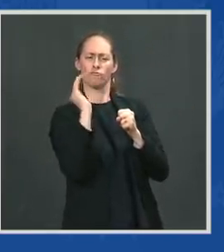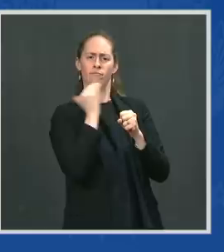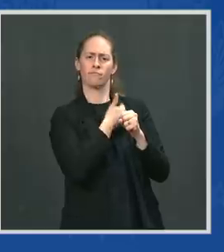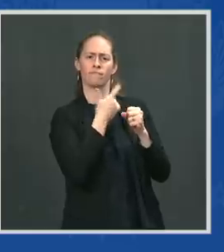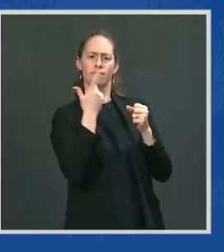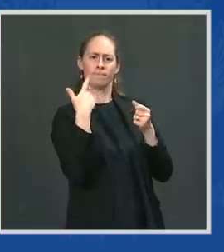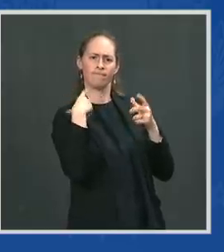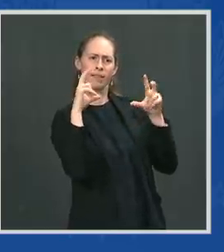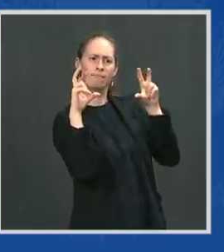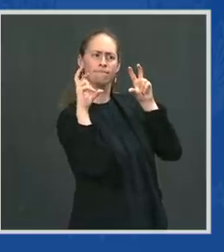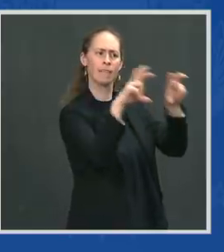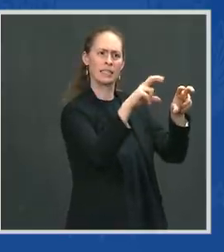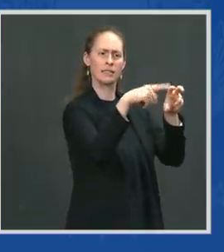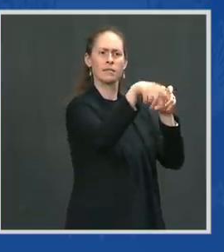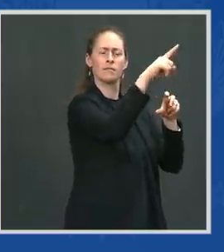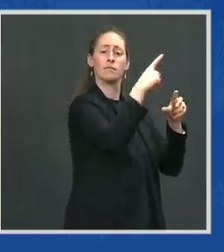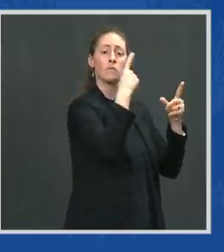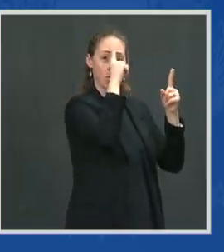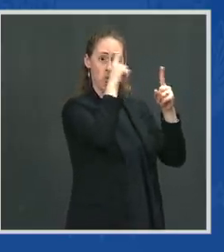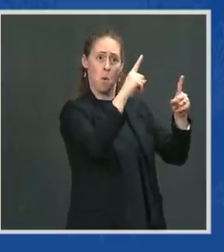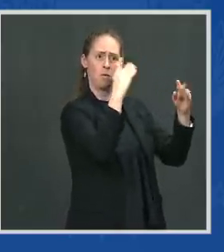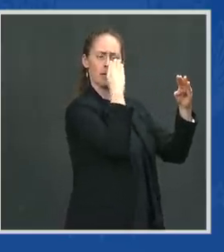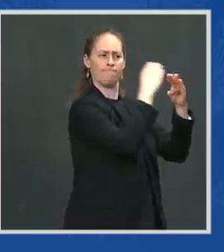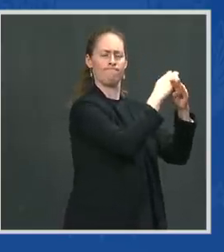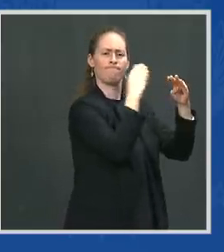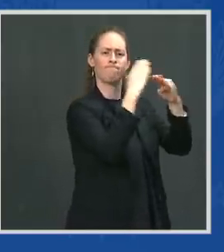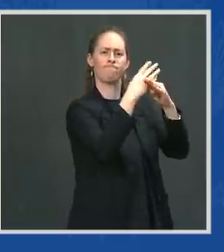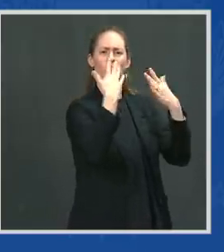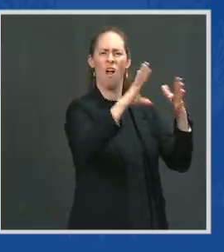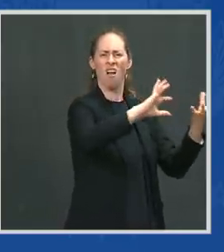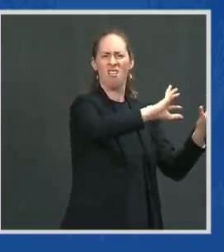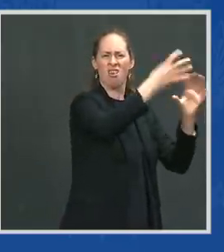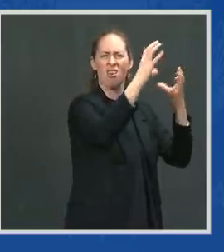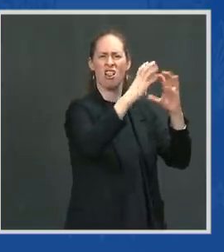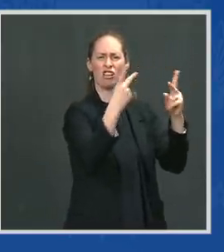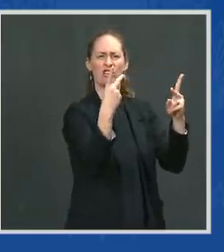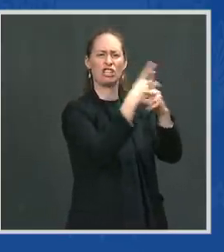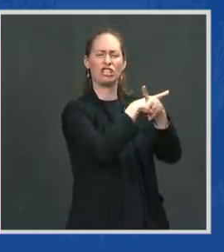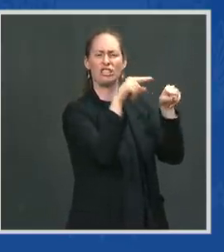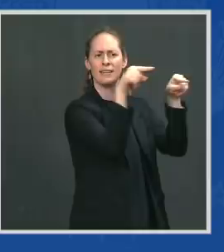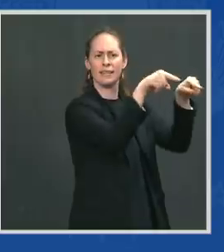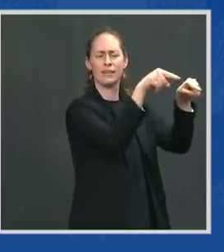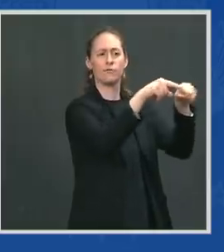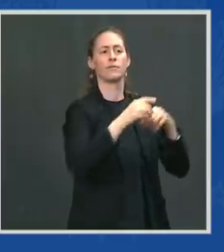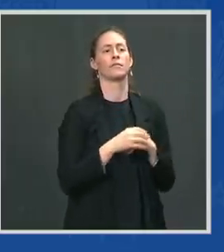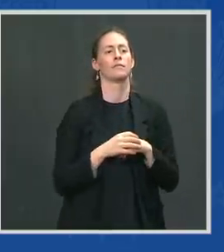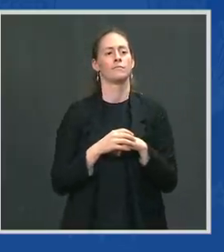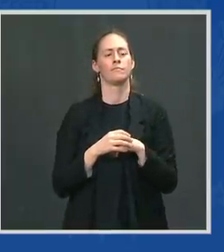of the threat to our homeland from over the horizon. We'll hold the Taliban accountable for its commitment